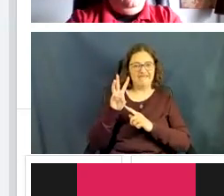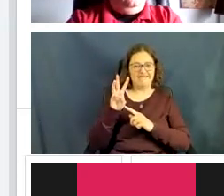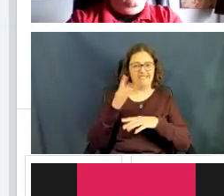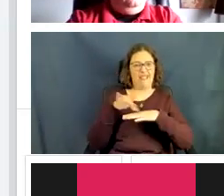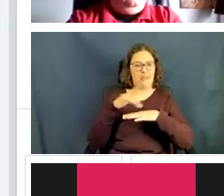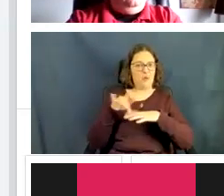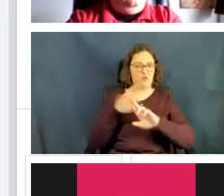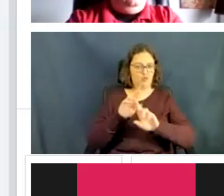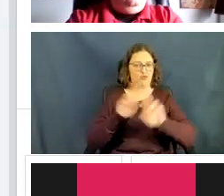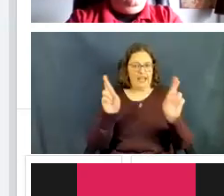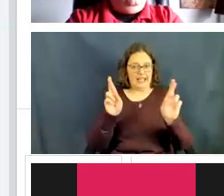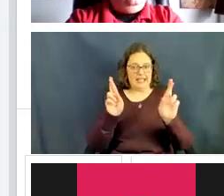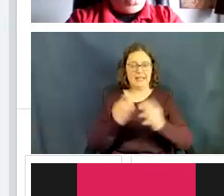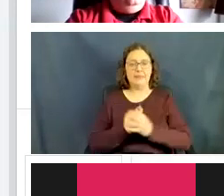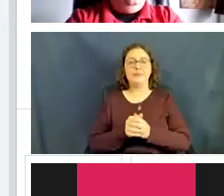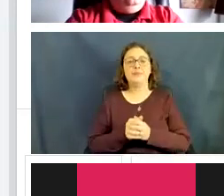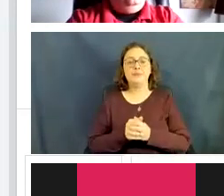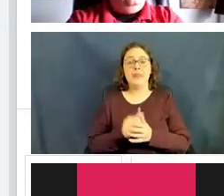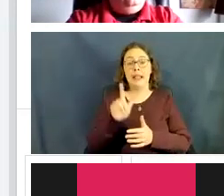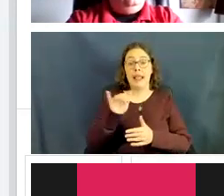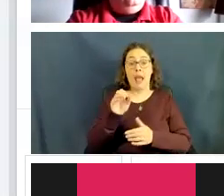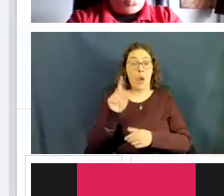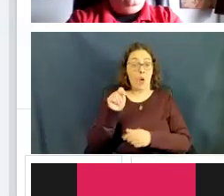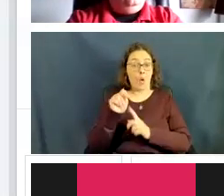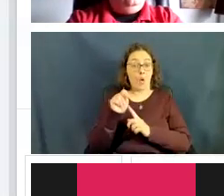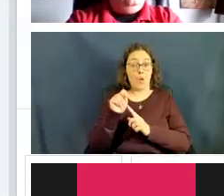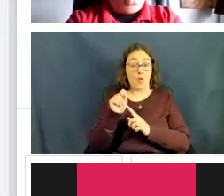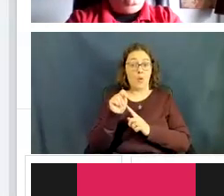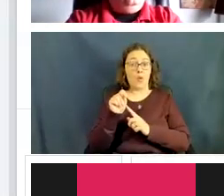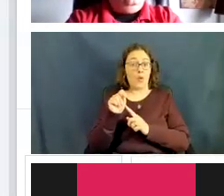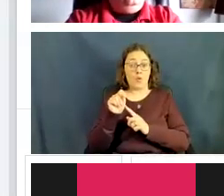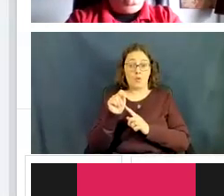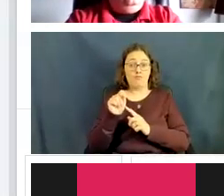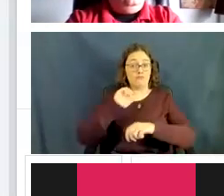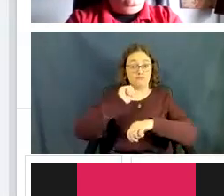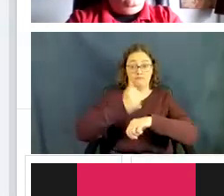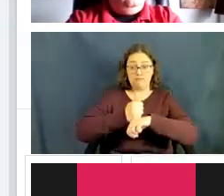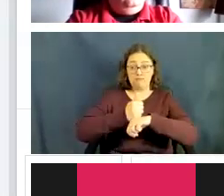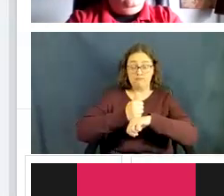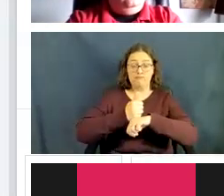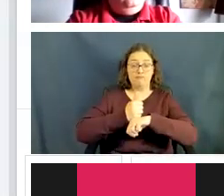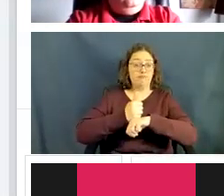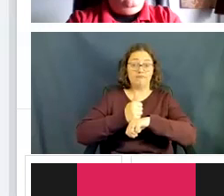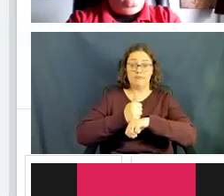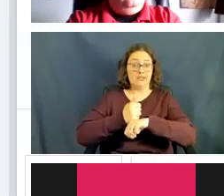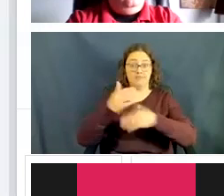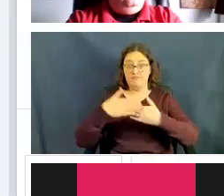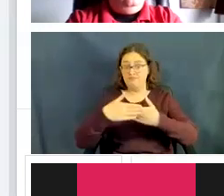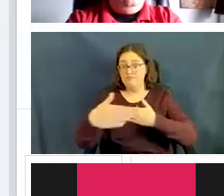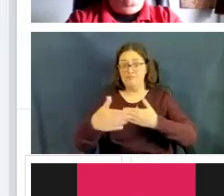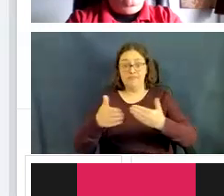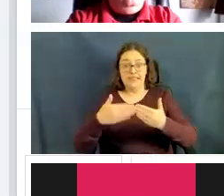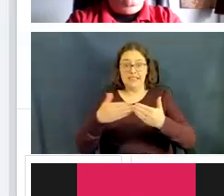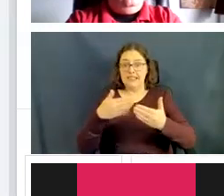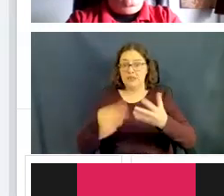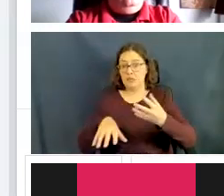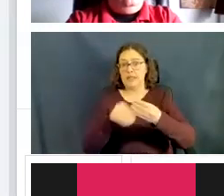when to show you how to share a link, how to publish and share a link.